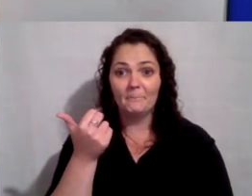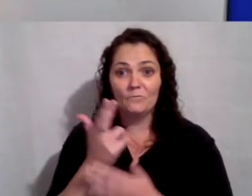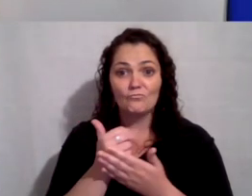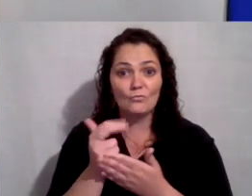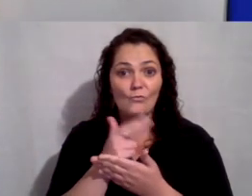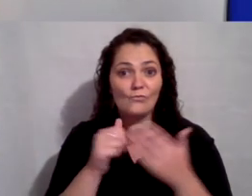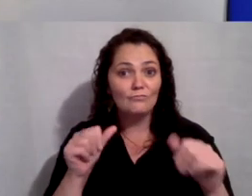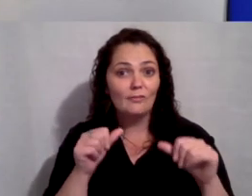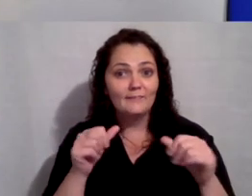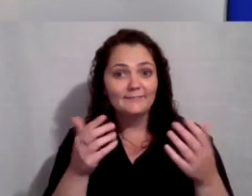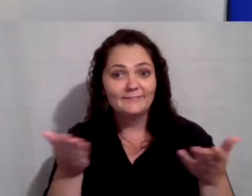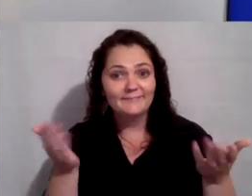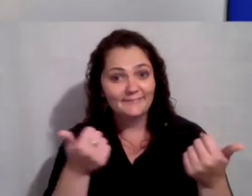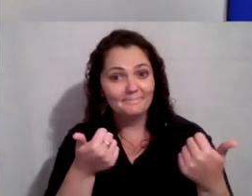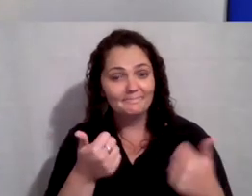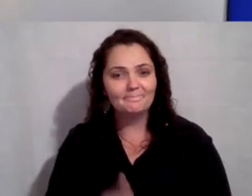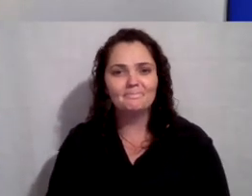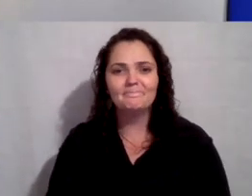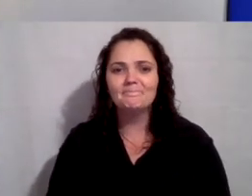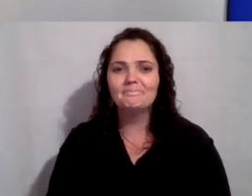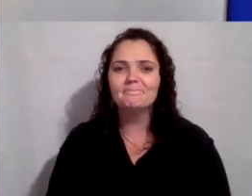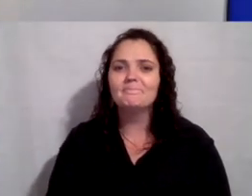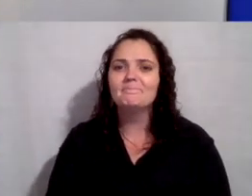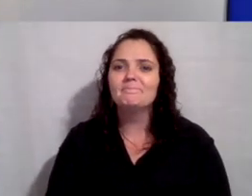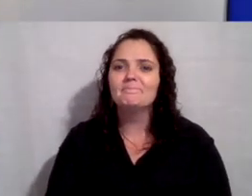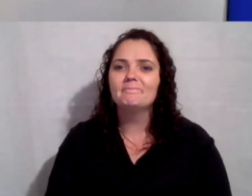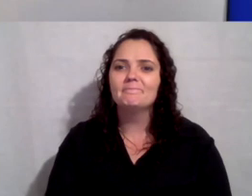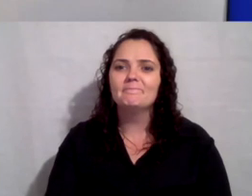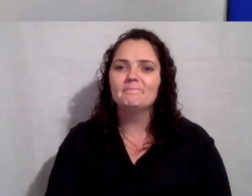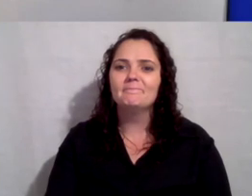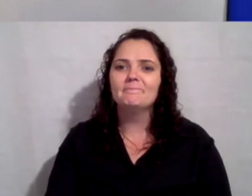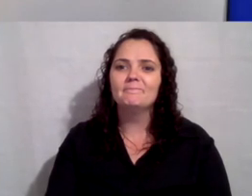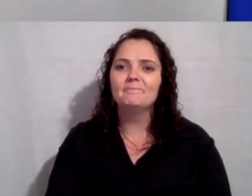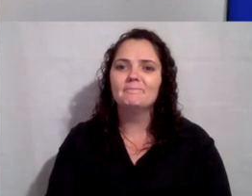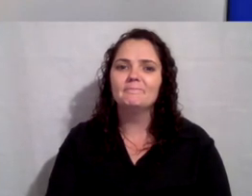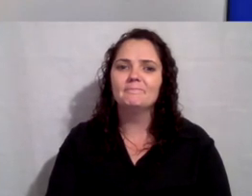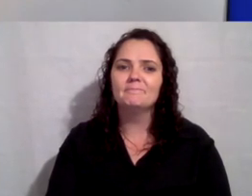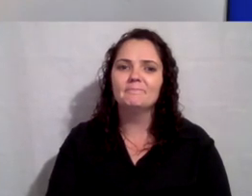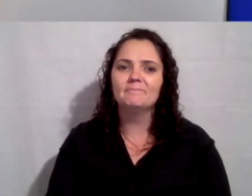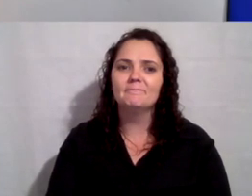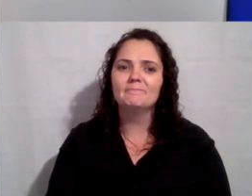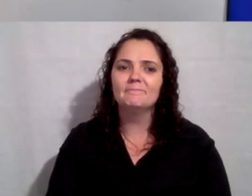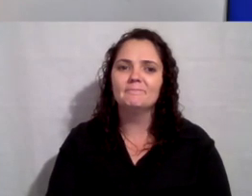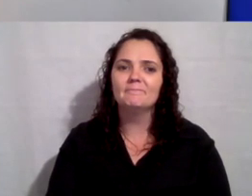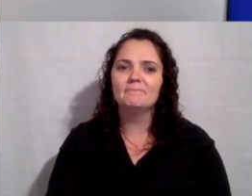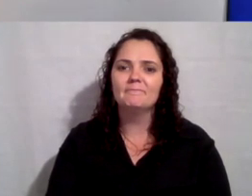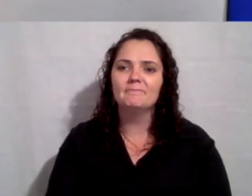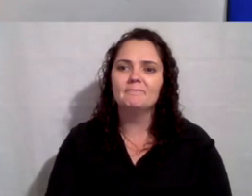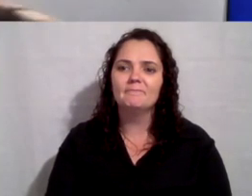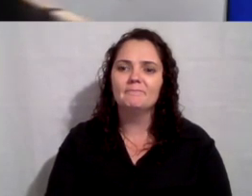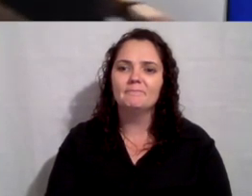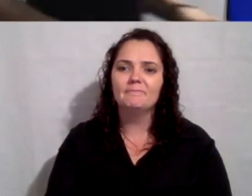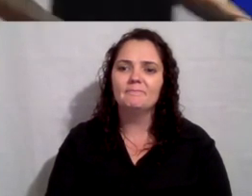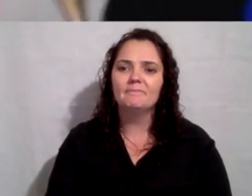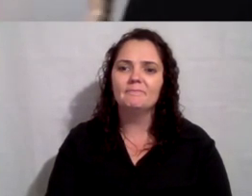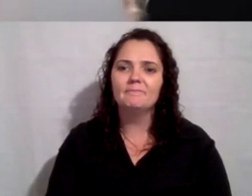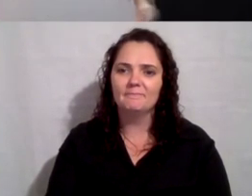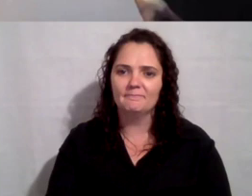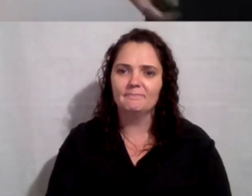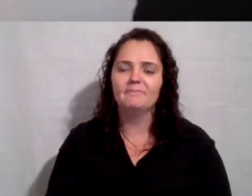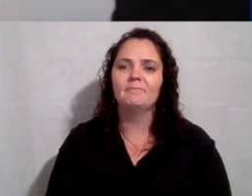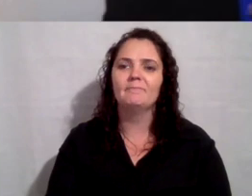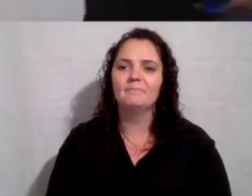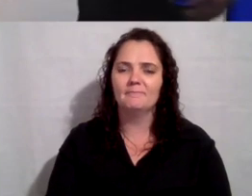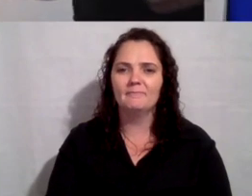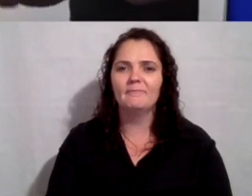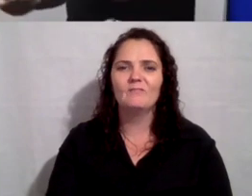I'll stand out of your way You should you know it should